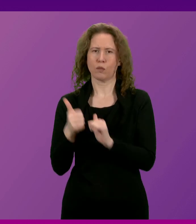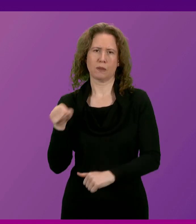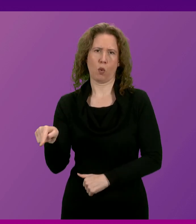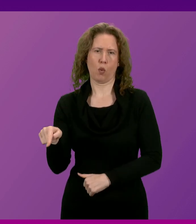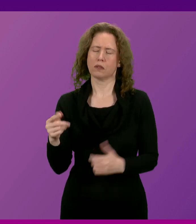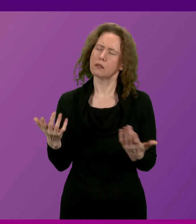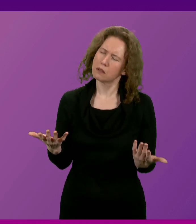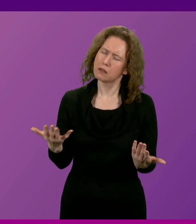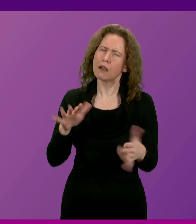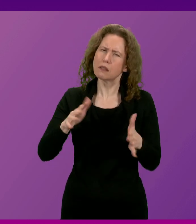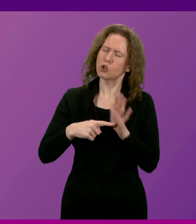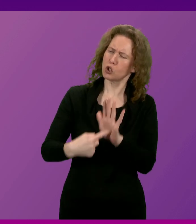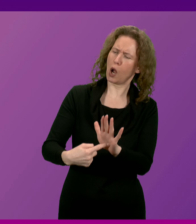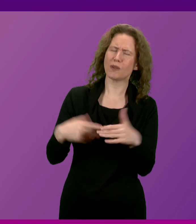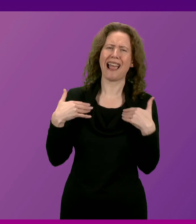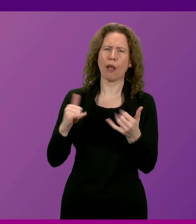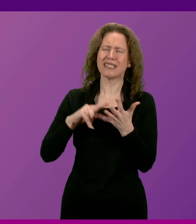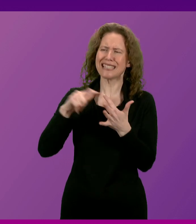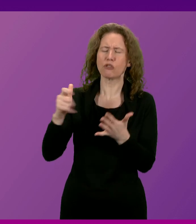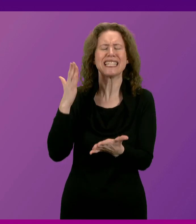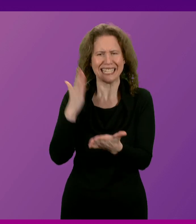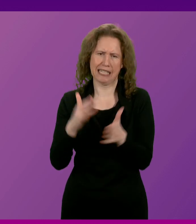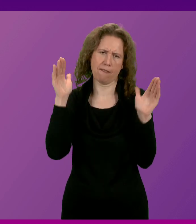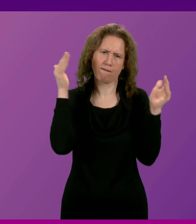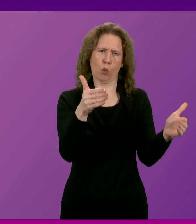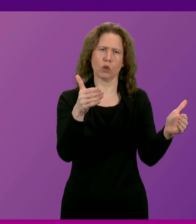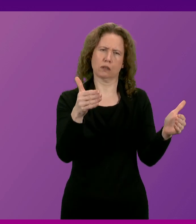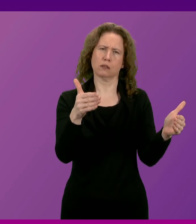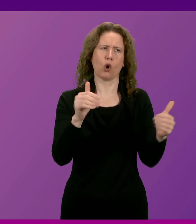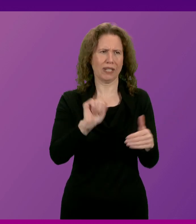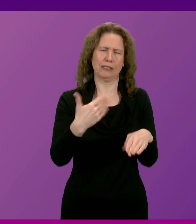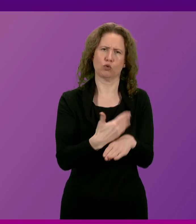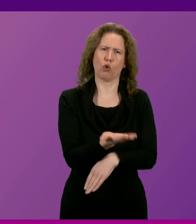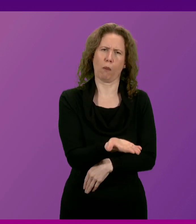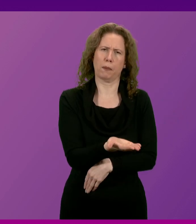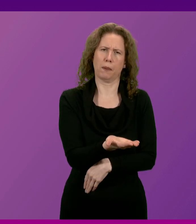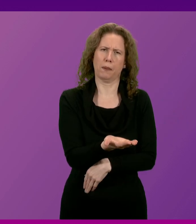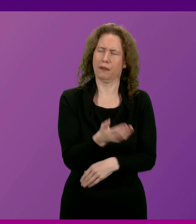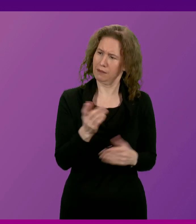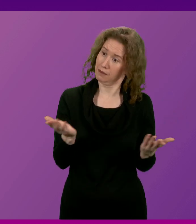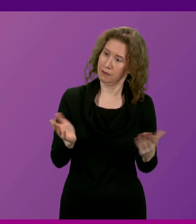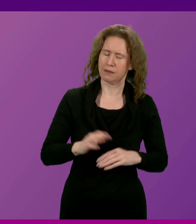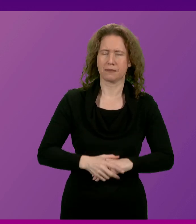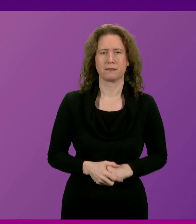rather demonstrates that the health secretary is focused on the job, as one might put it.